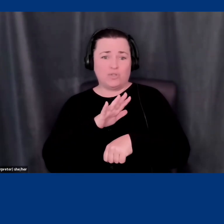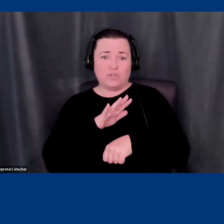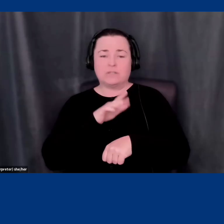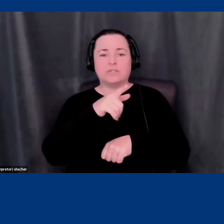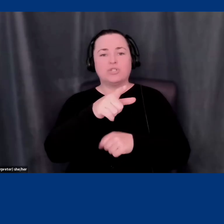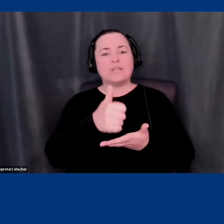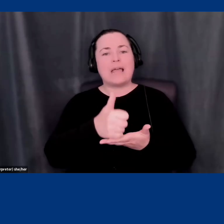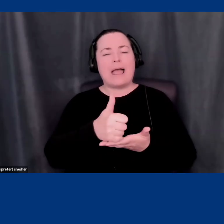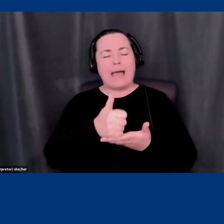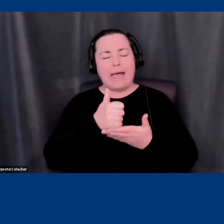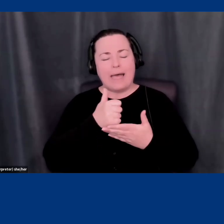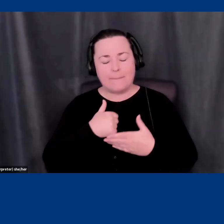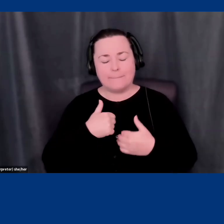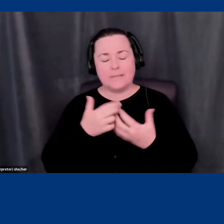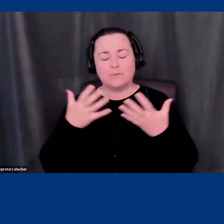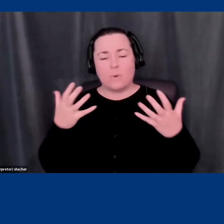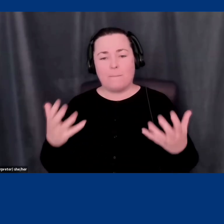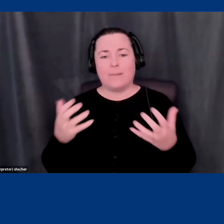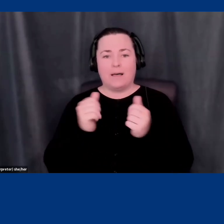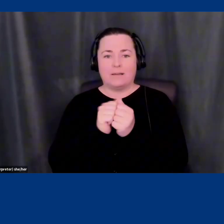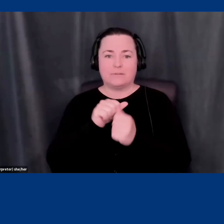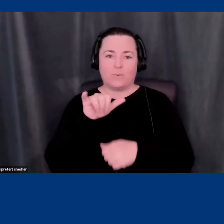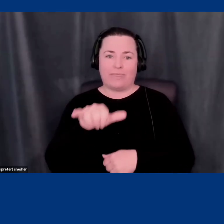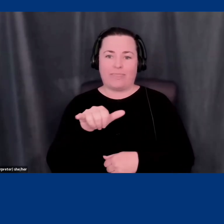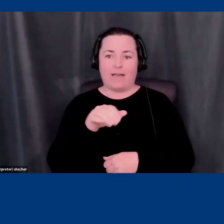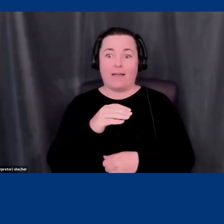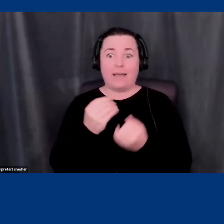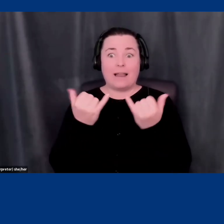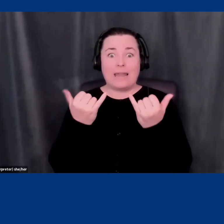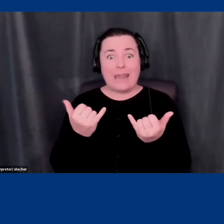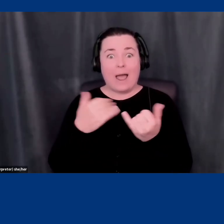a lot with that and now my daughter is thriving.